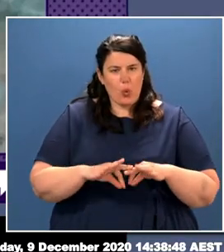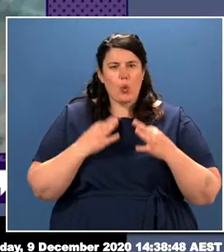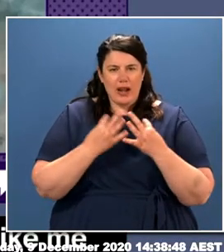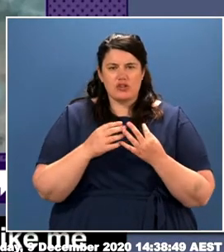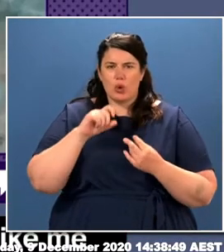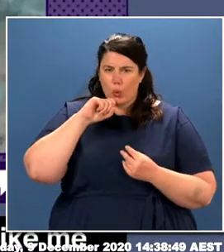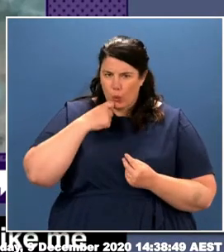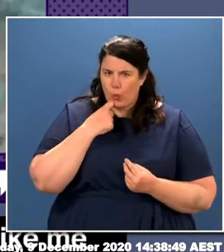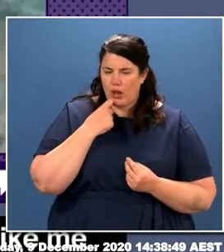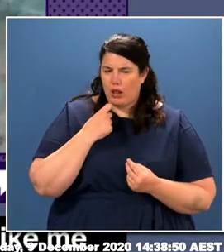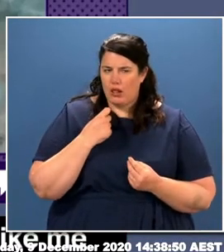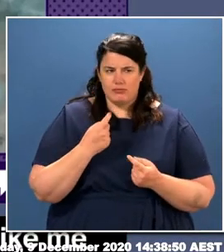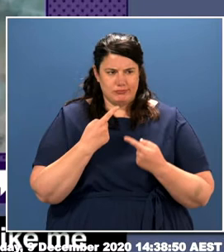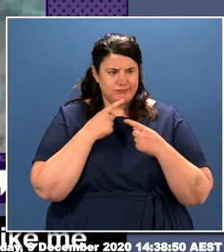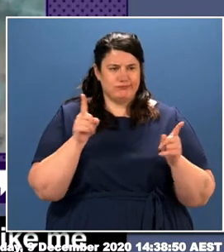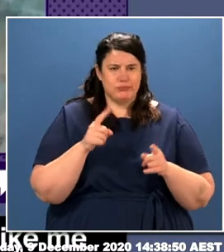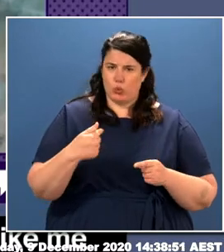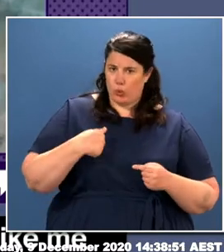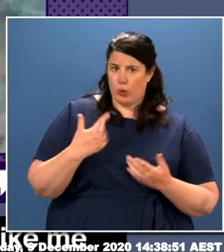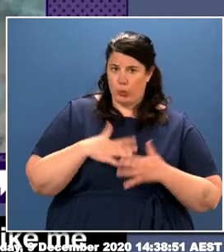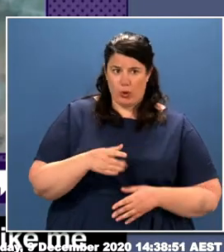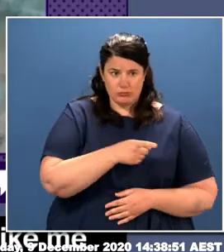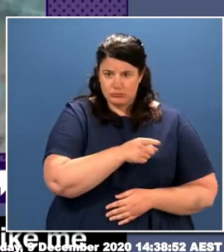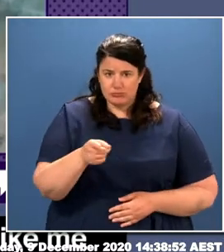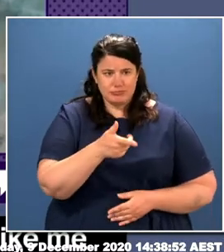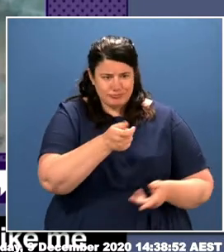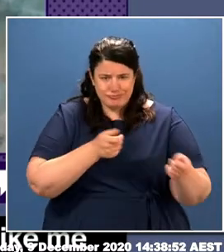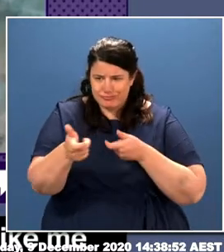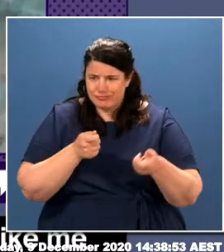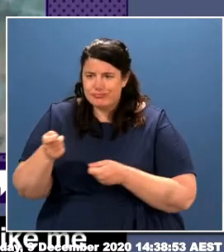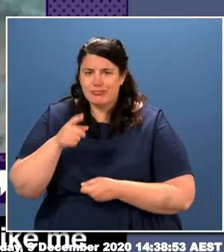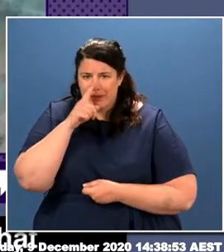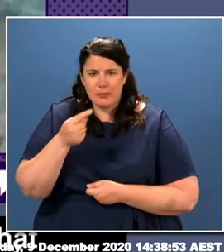a message that they want people like me there, and that they think we're worthy